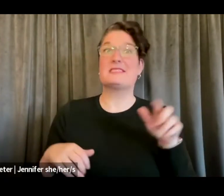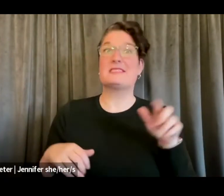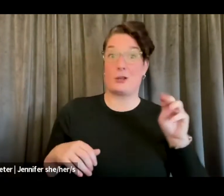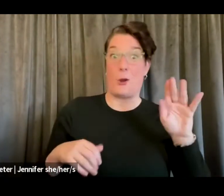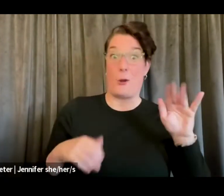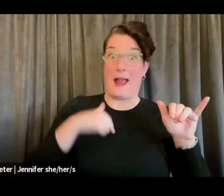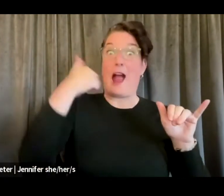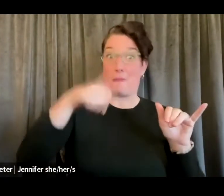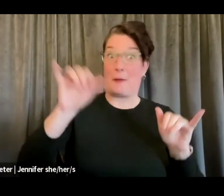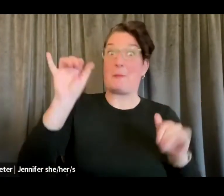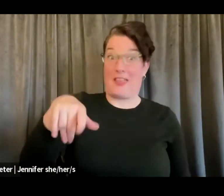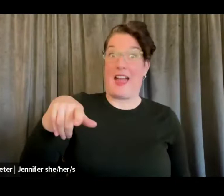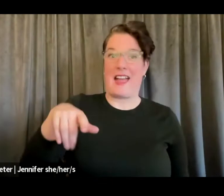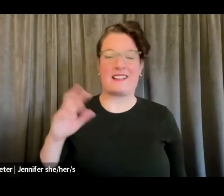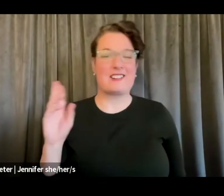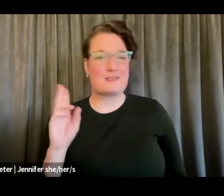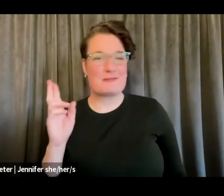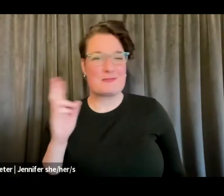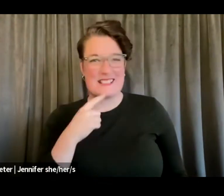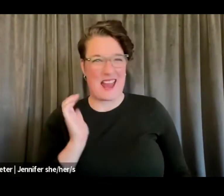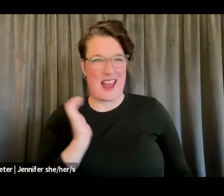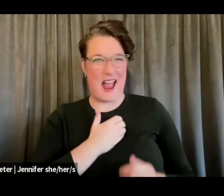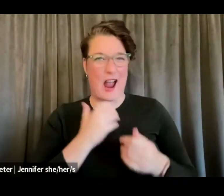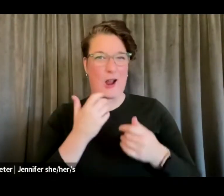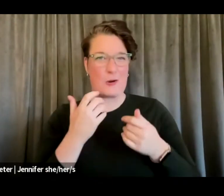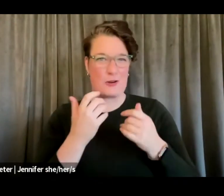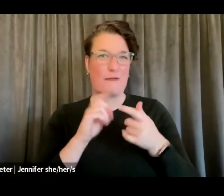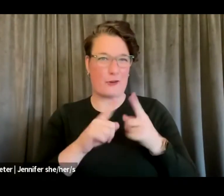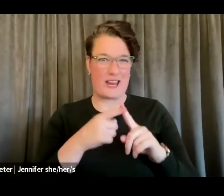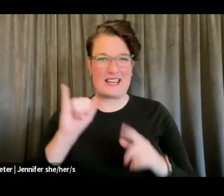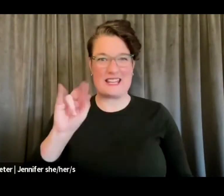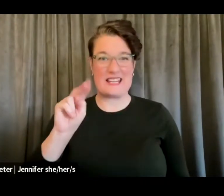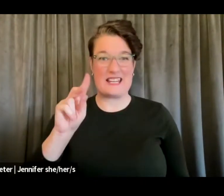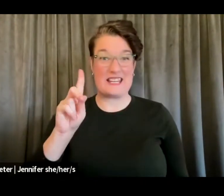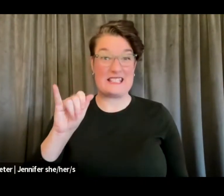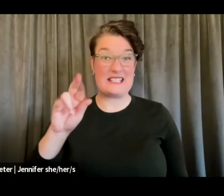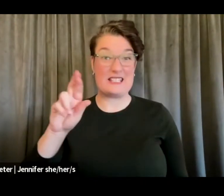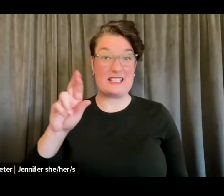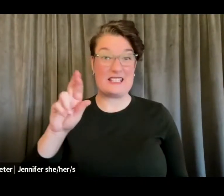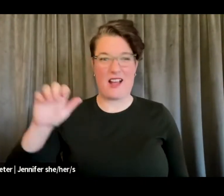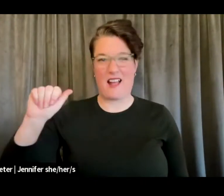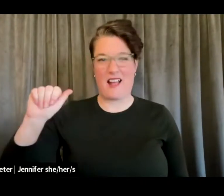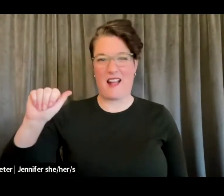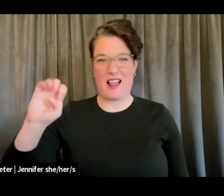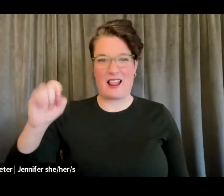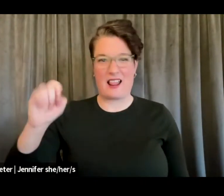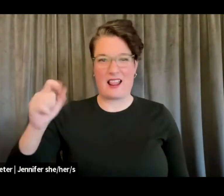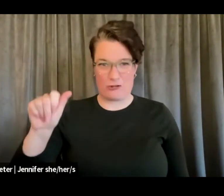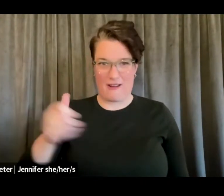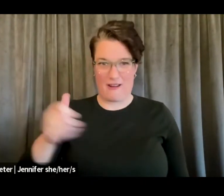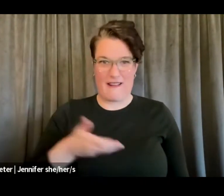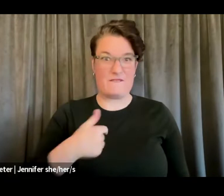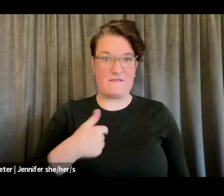I remember that. And our mutual friend Indira Allegra invited me to come to one of your art